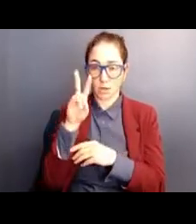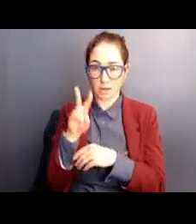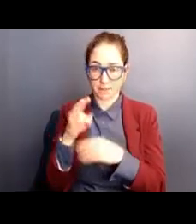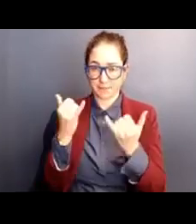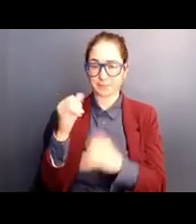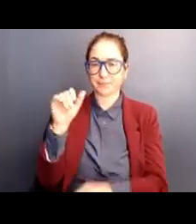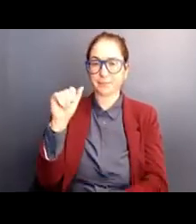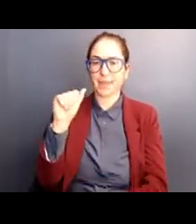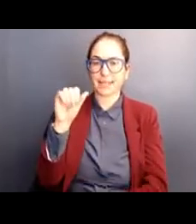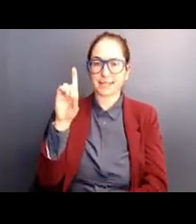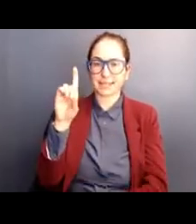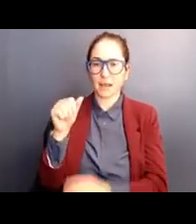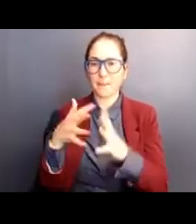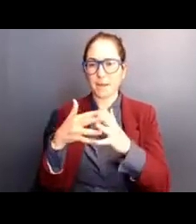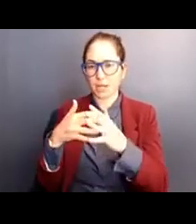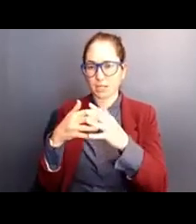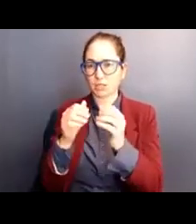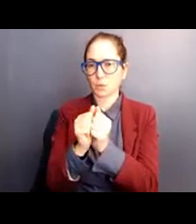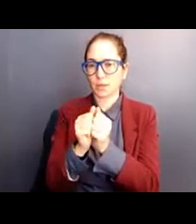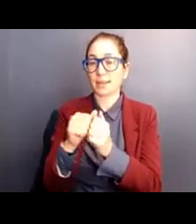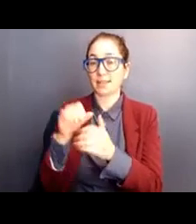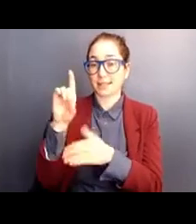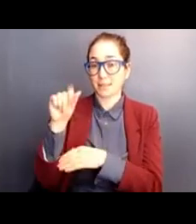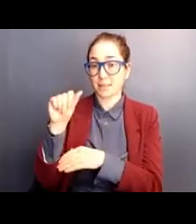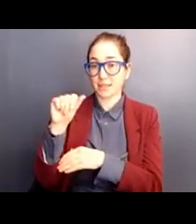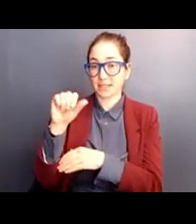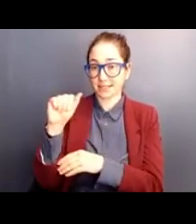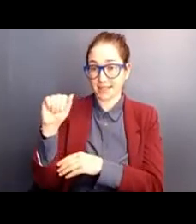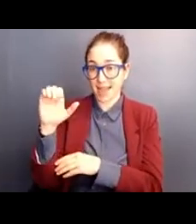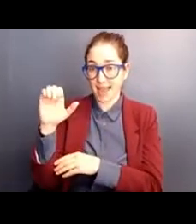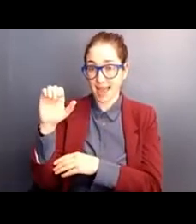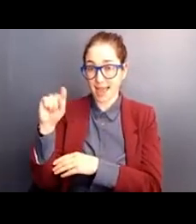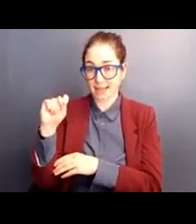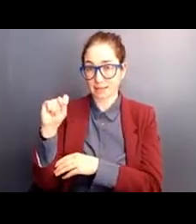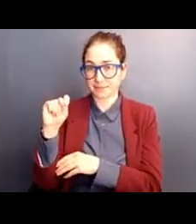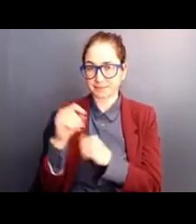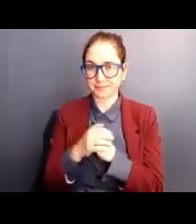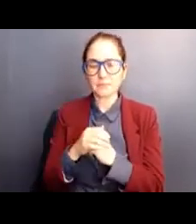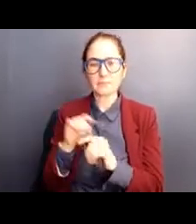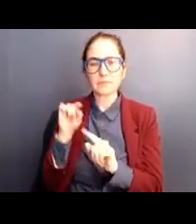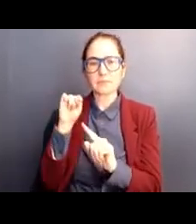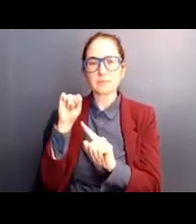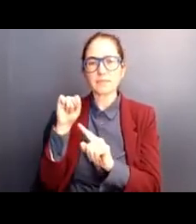with disabilities Act, or the ADA. So the ADA is a civil rights